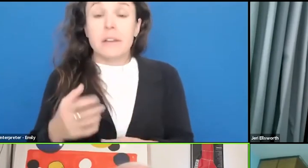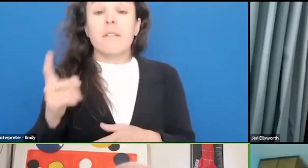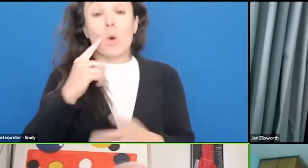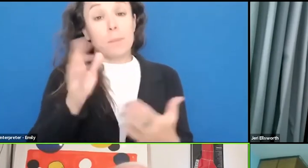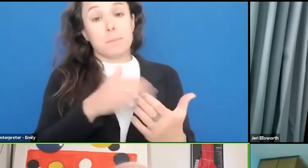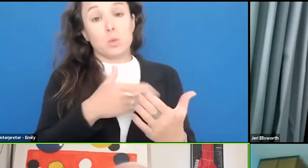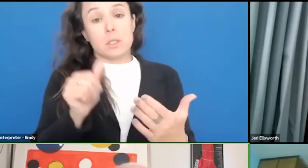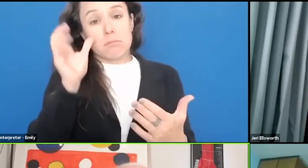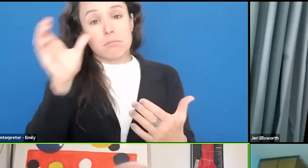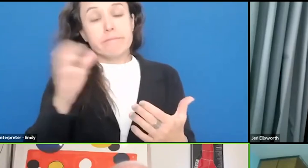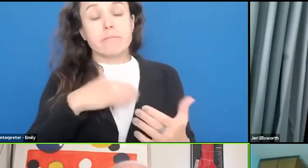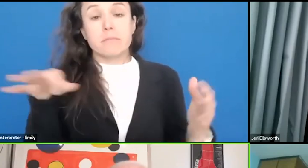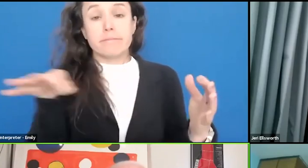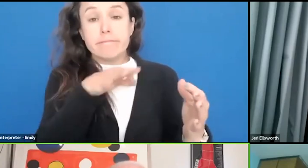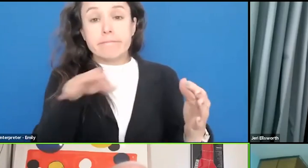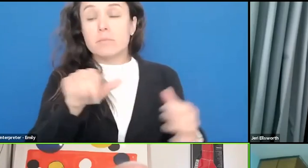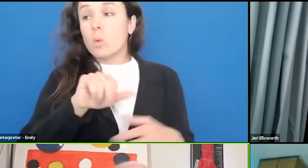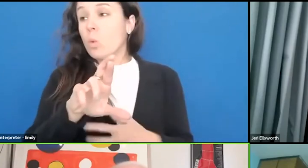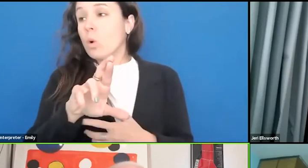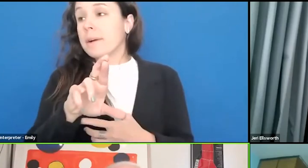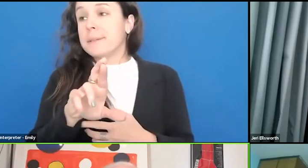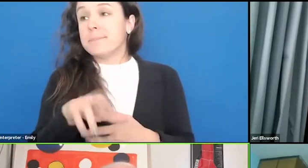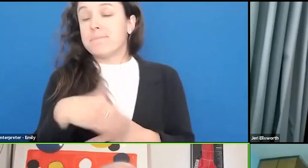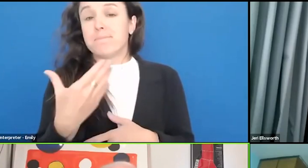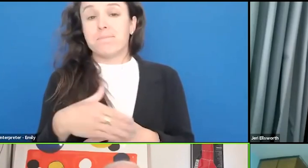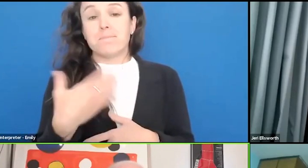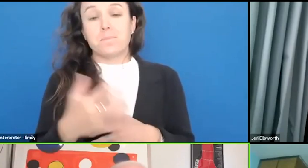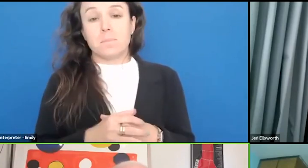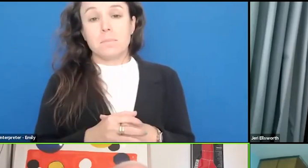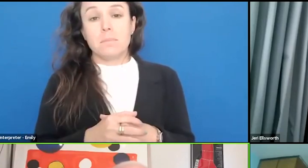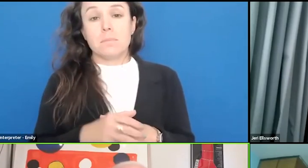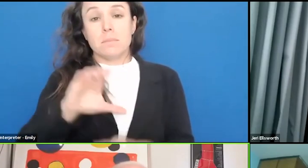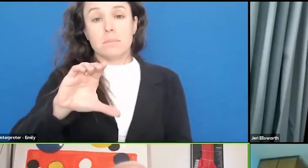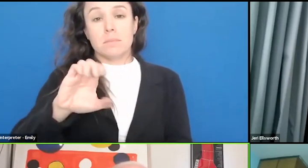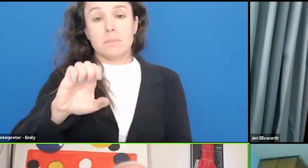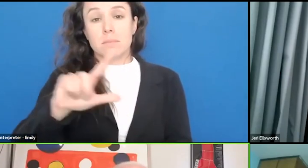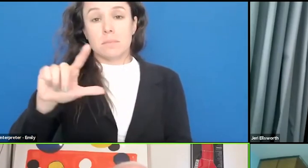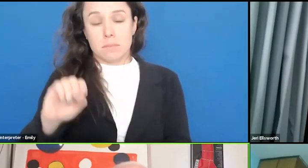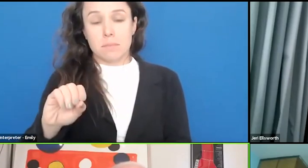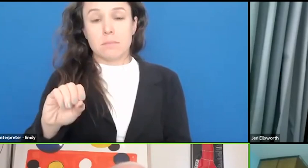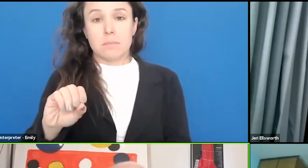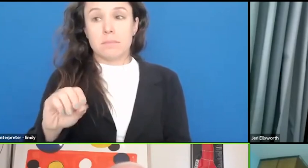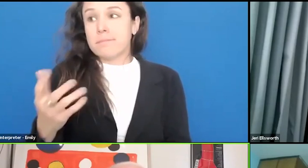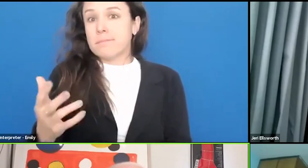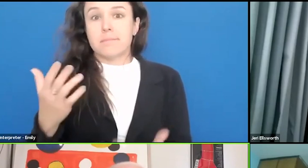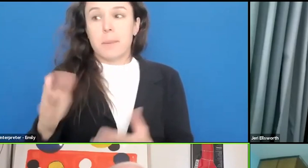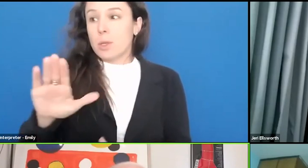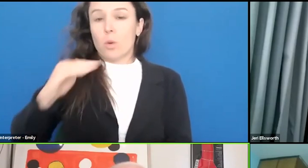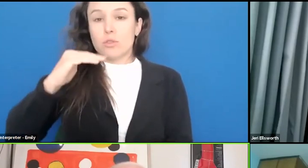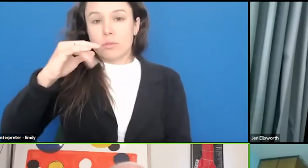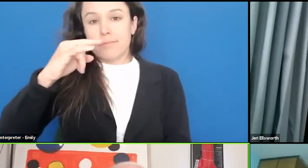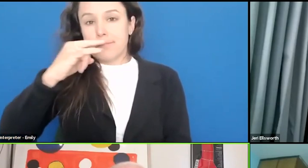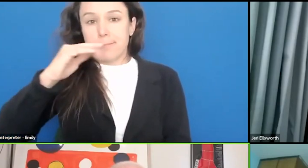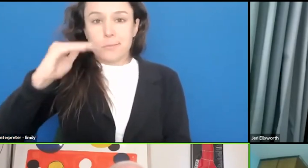a violin or you know, a cello where if you have a child taking lessons with those it will be